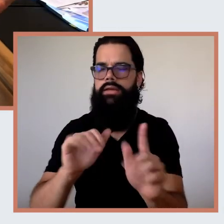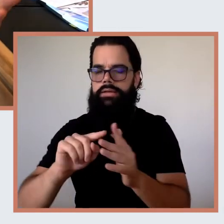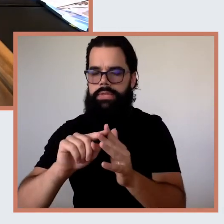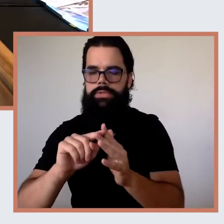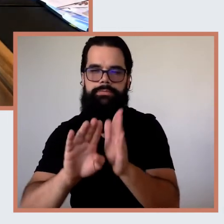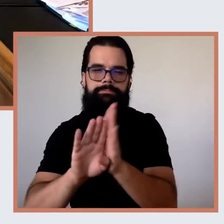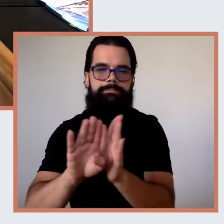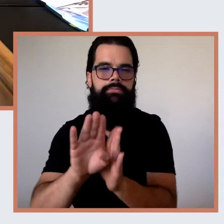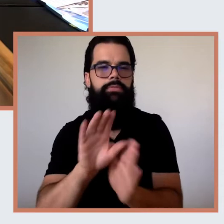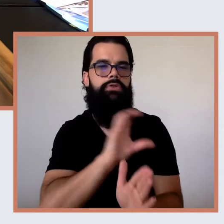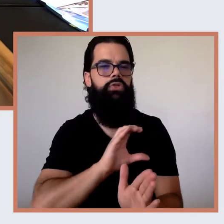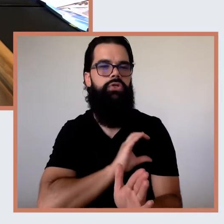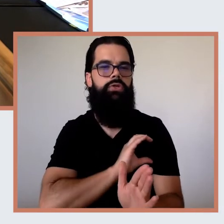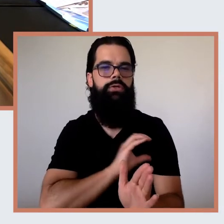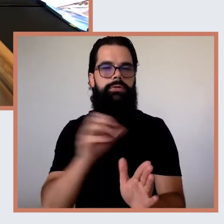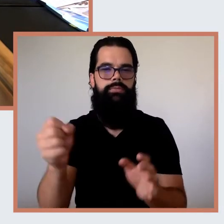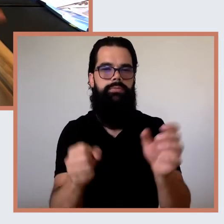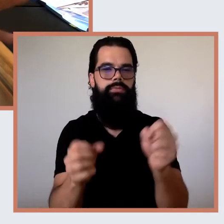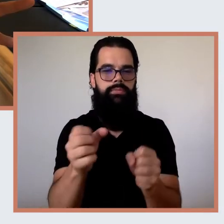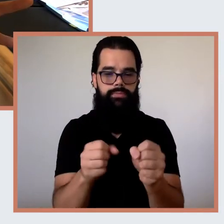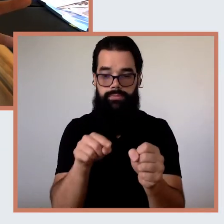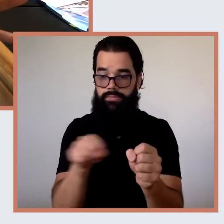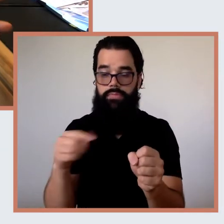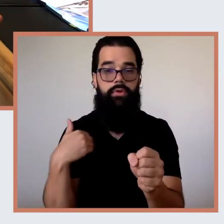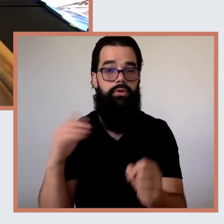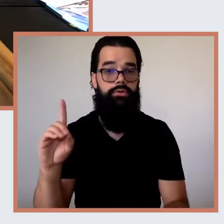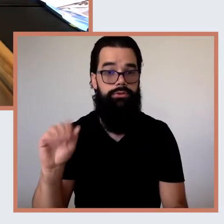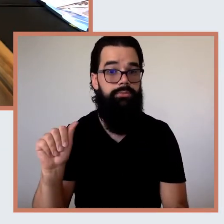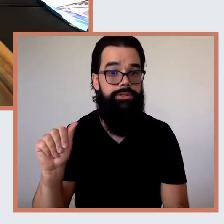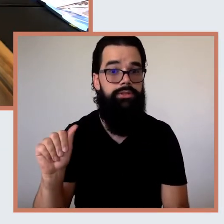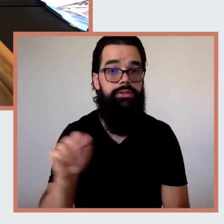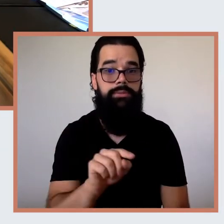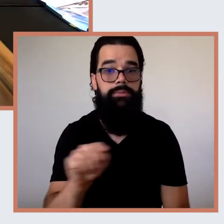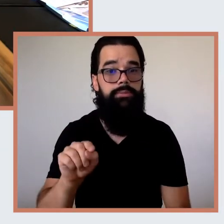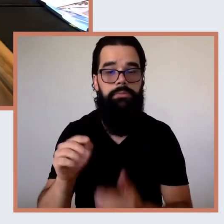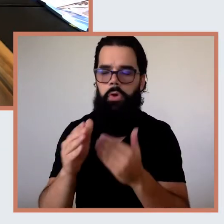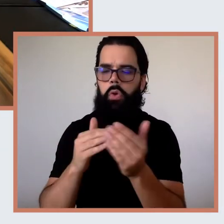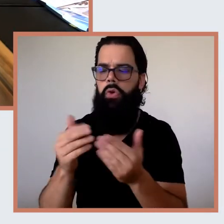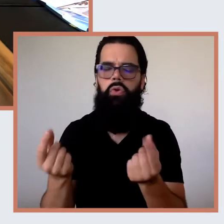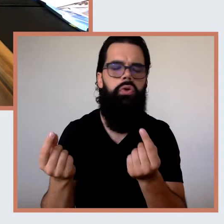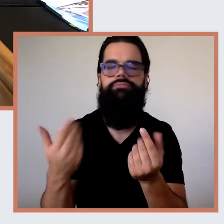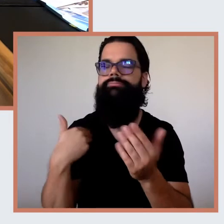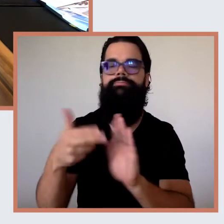there are shows that are beginning to have a character who is whether it's an actor with a disability